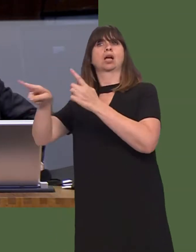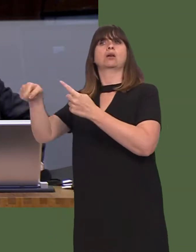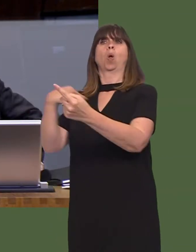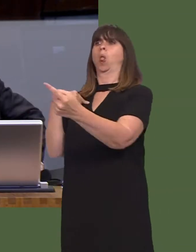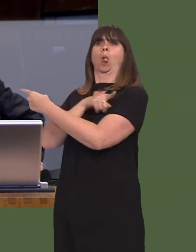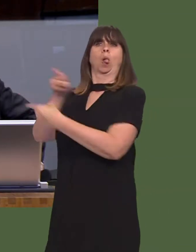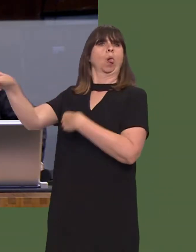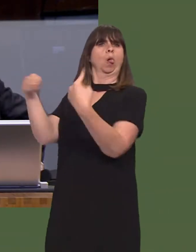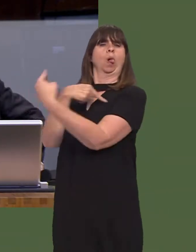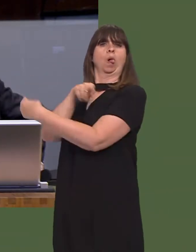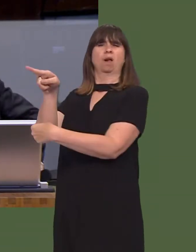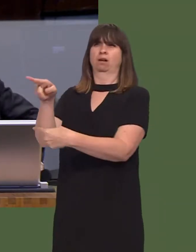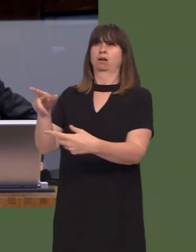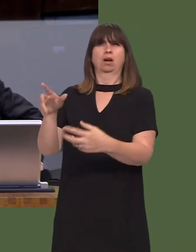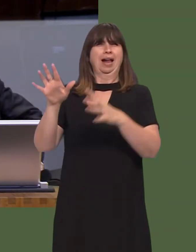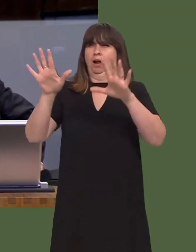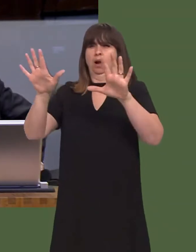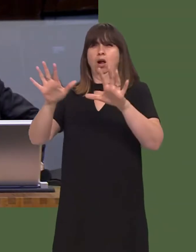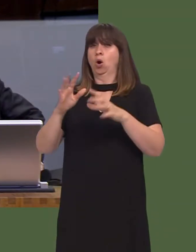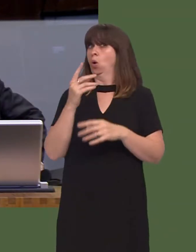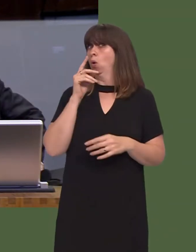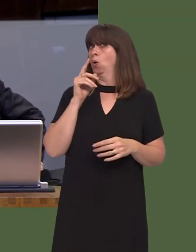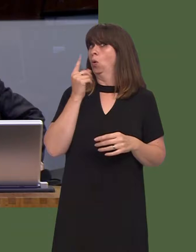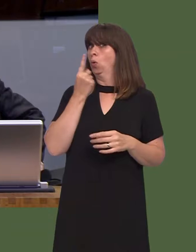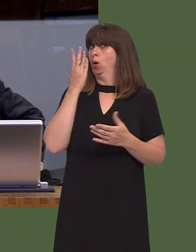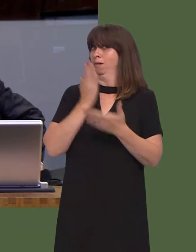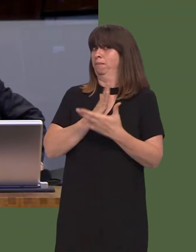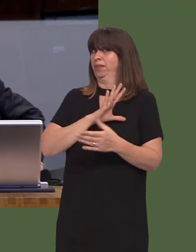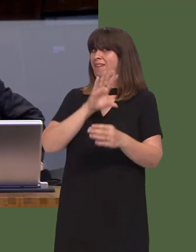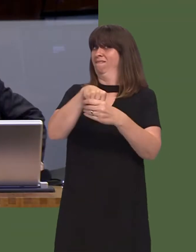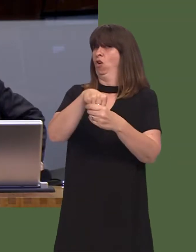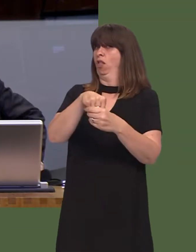the decision and just going round and round in circles. The one clear person who is involved